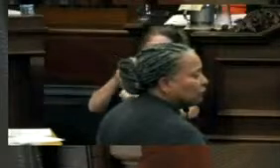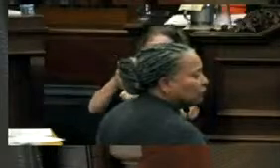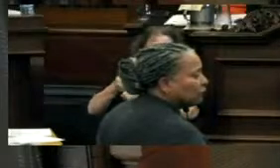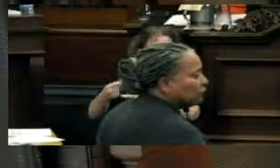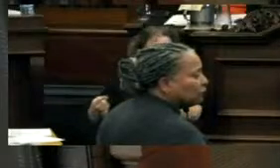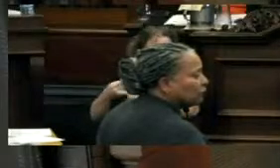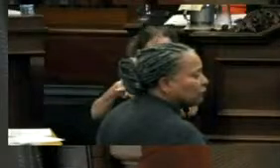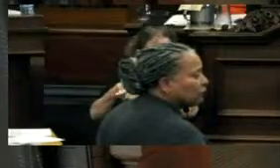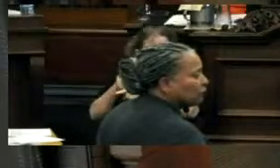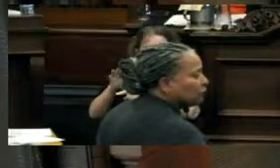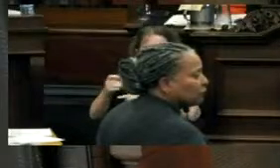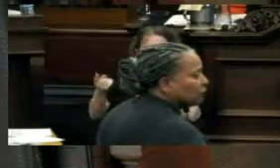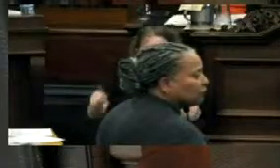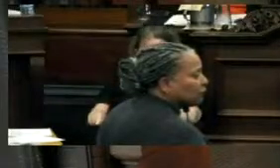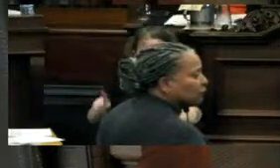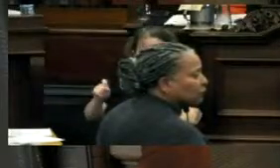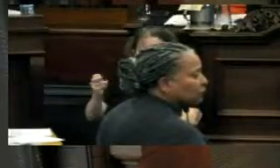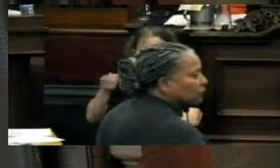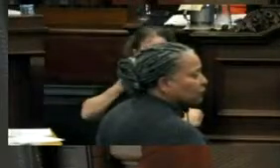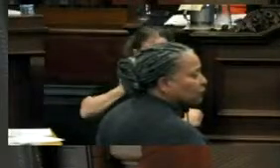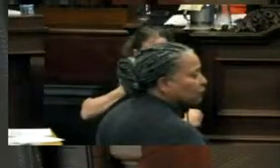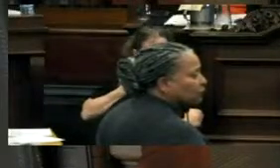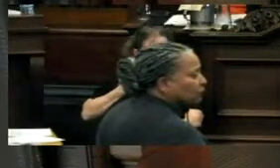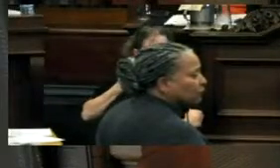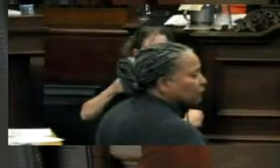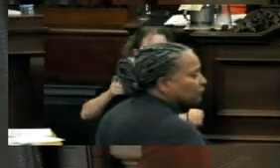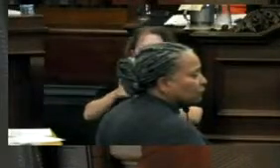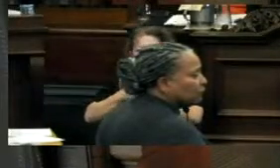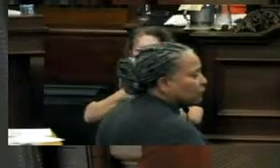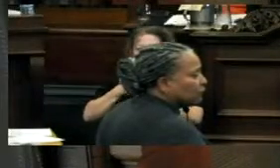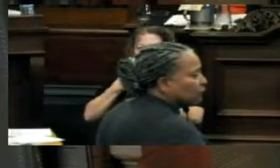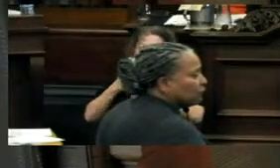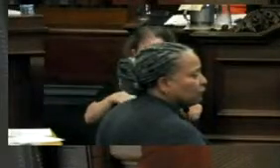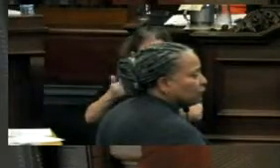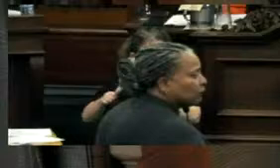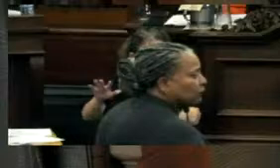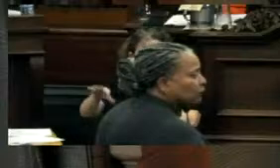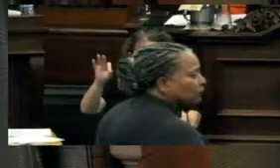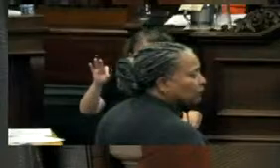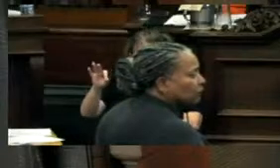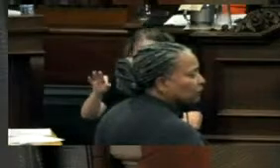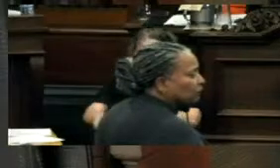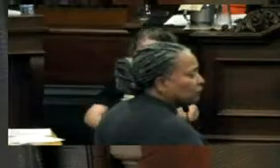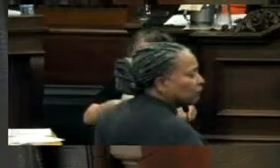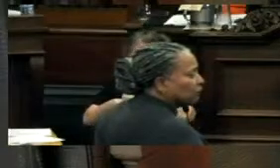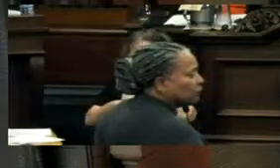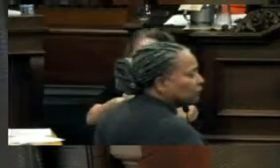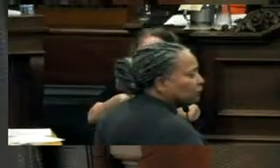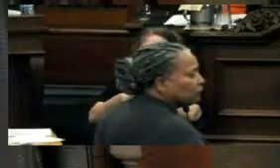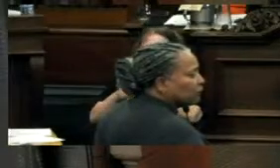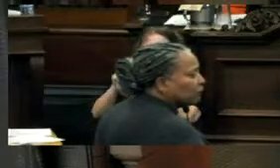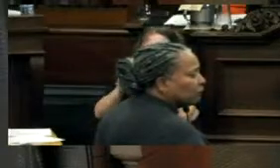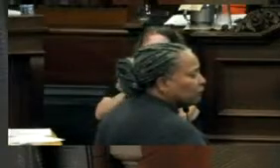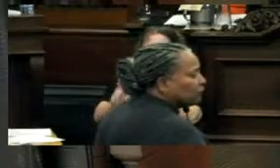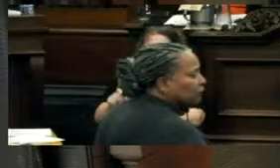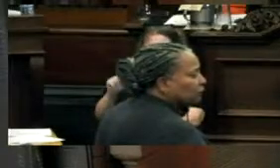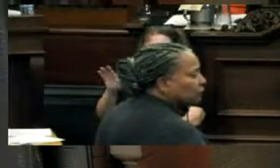are representing the city, they may find that internal conflicts arise. And if that is the case,